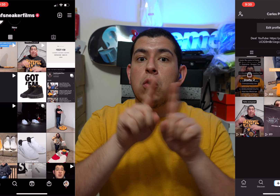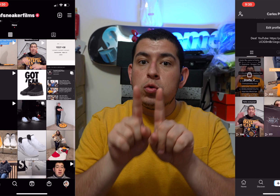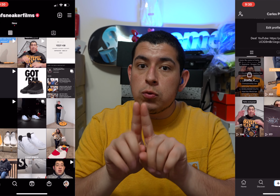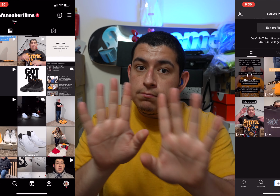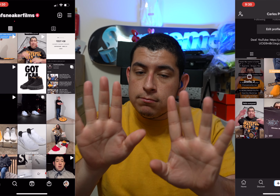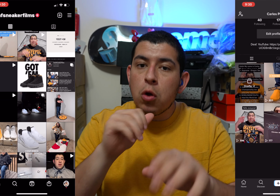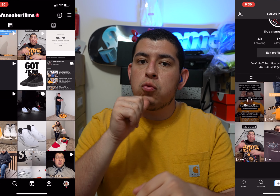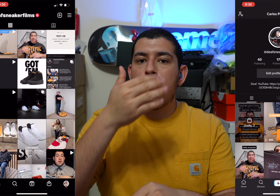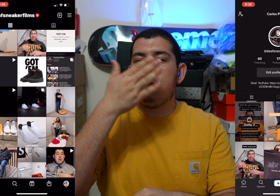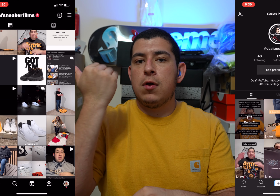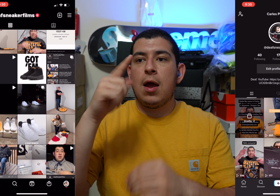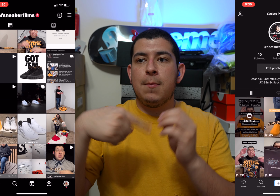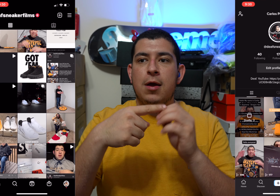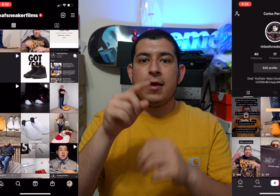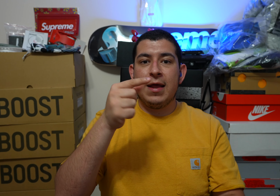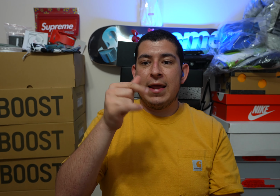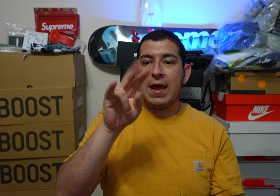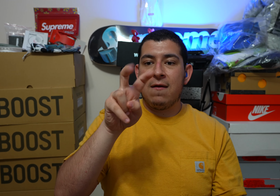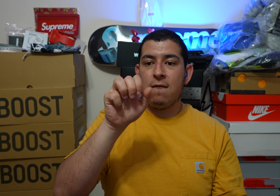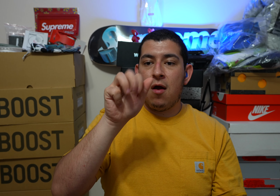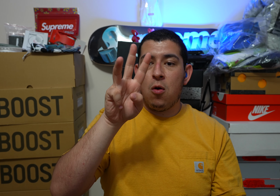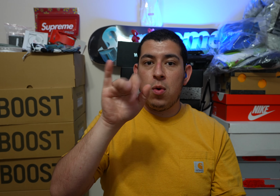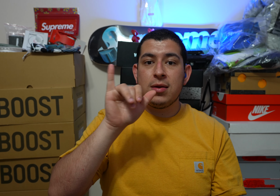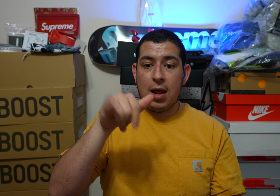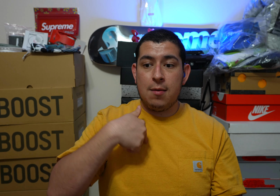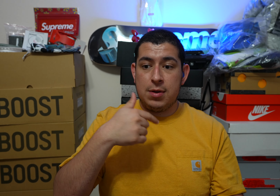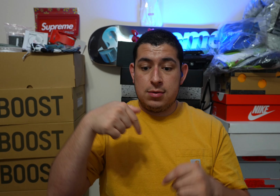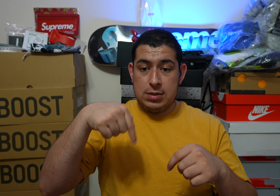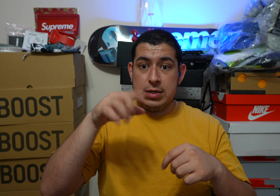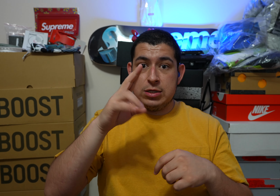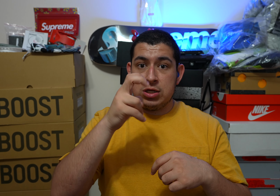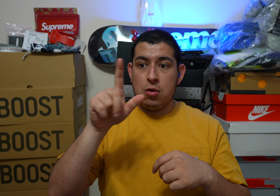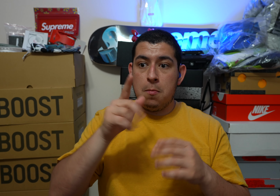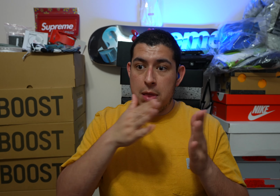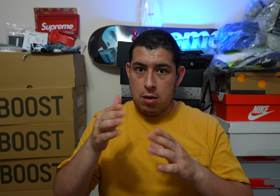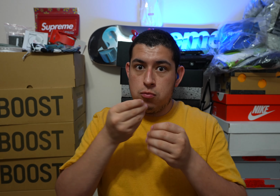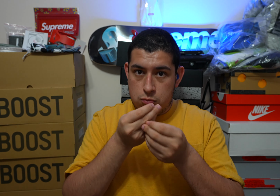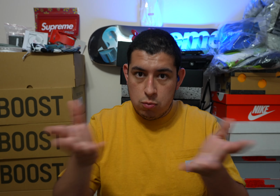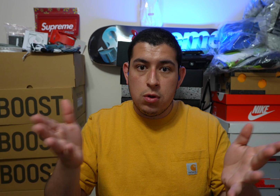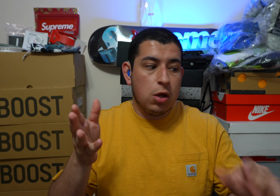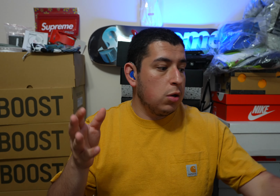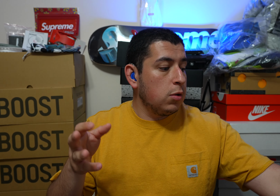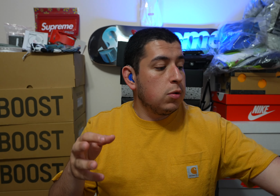Don’t forget about this channel will be a giveaway!